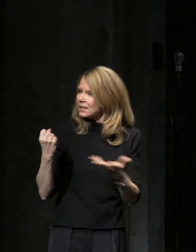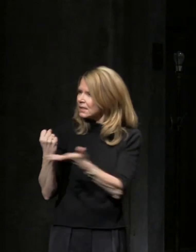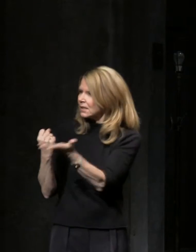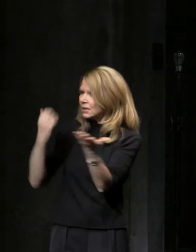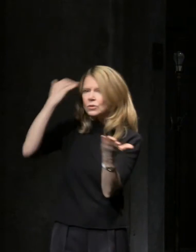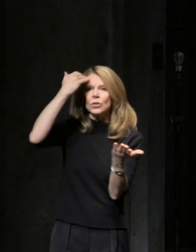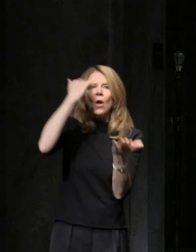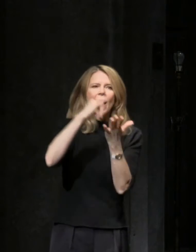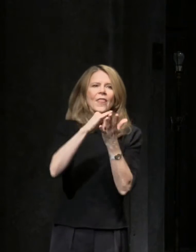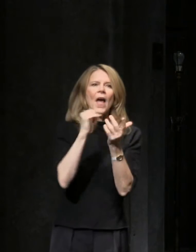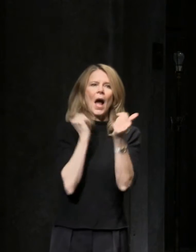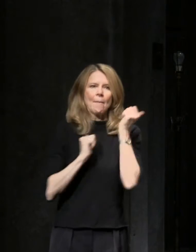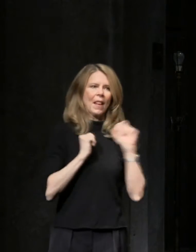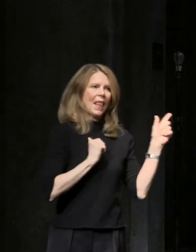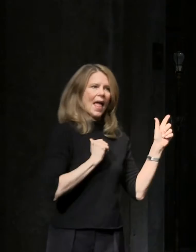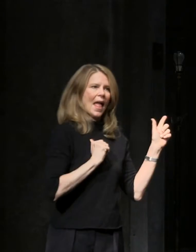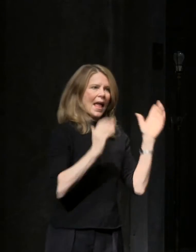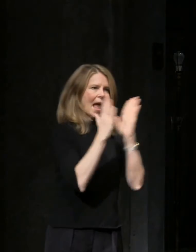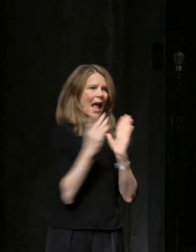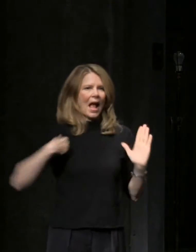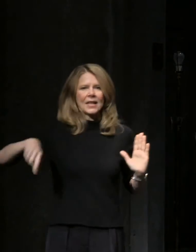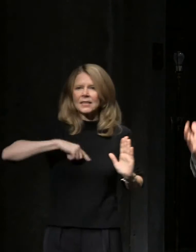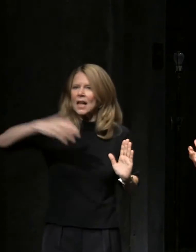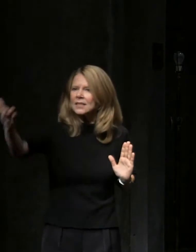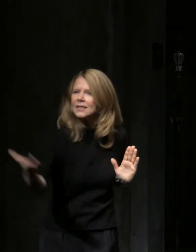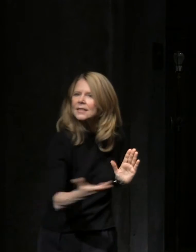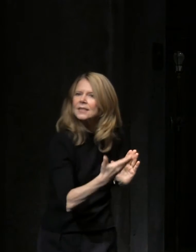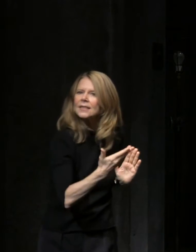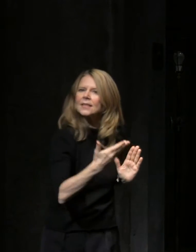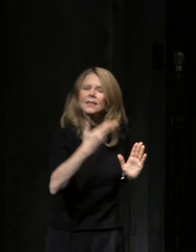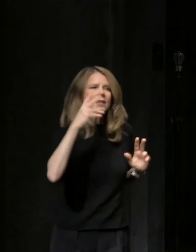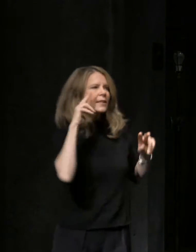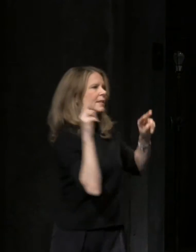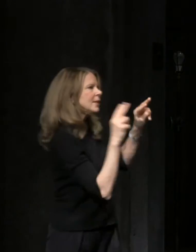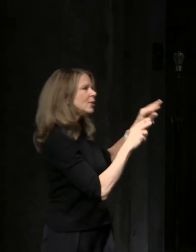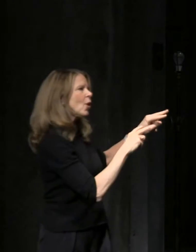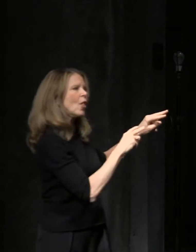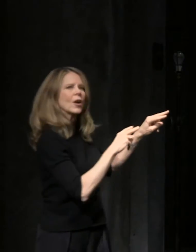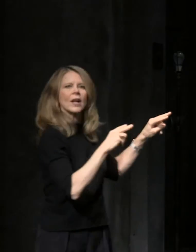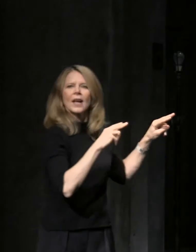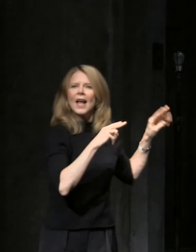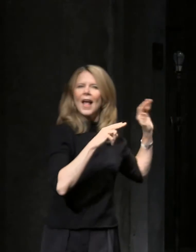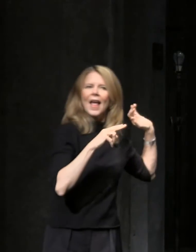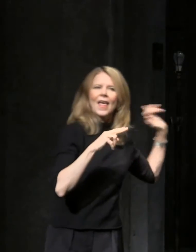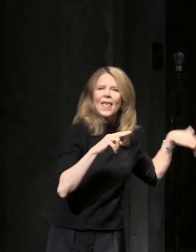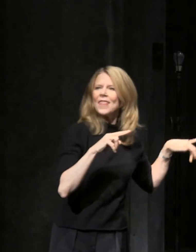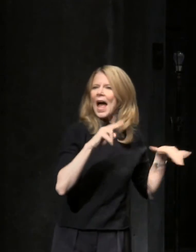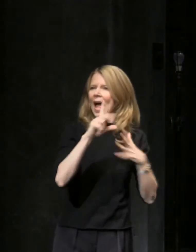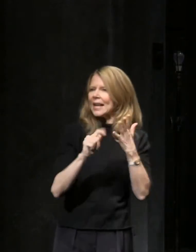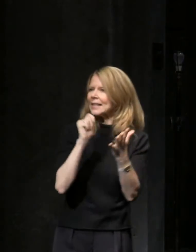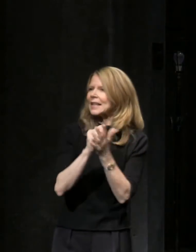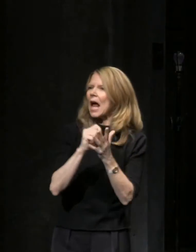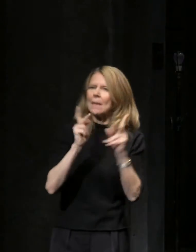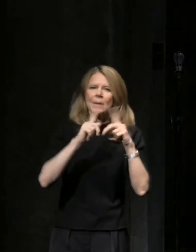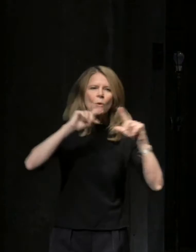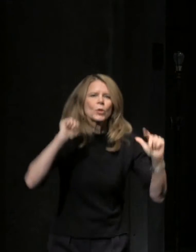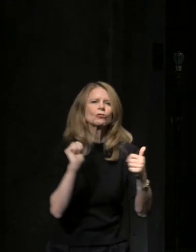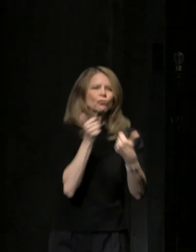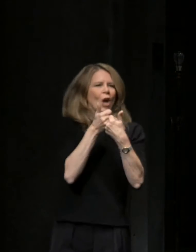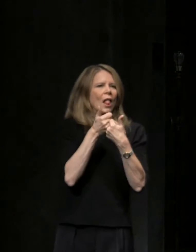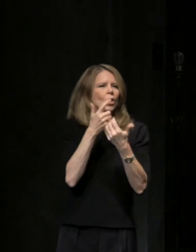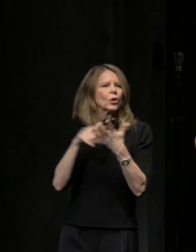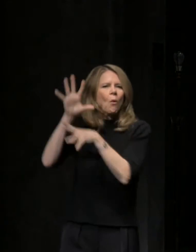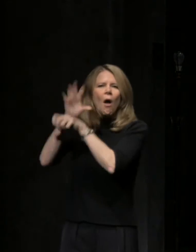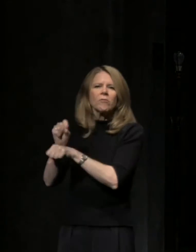the play invites us to see an opening, a challenge to establish morals, a way of seeing morality